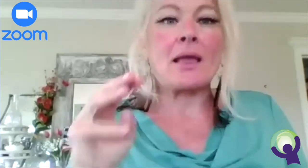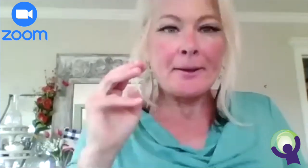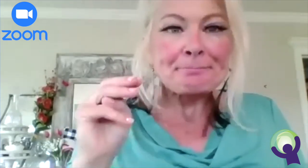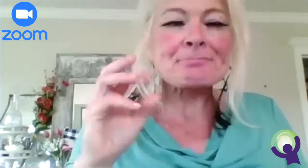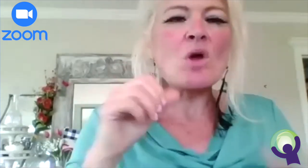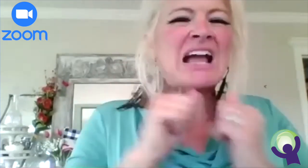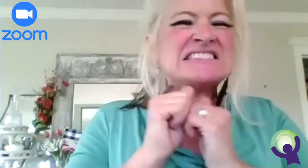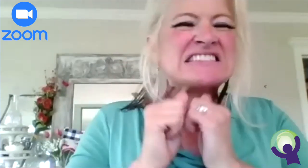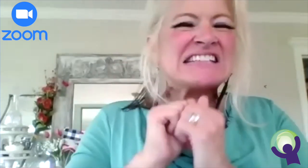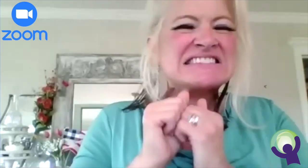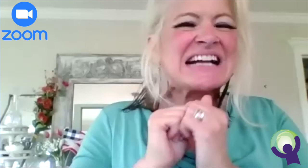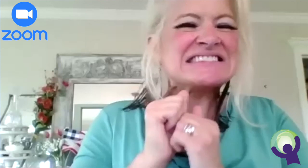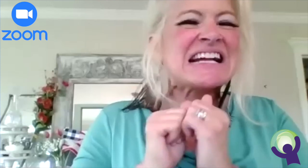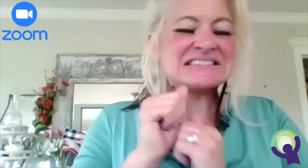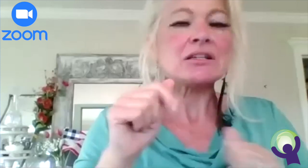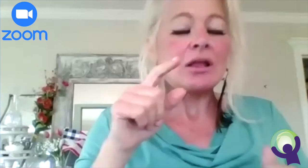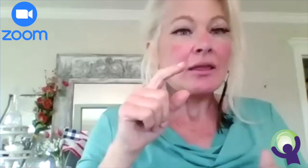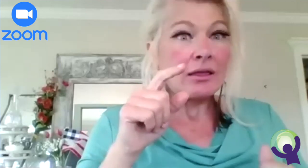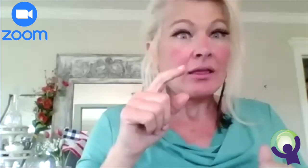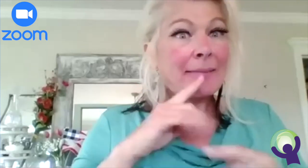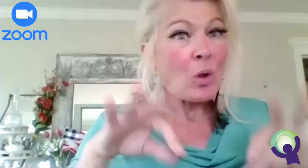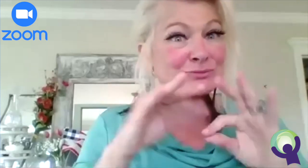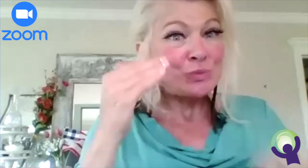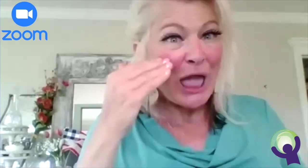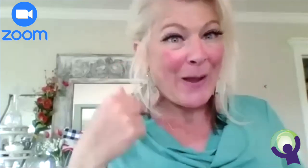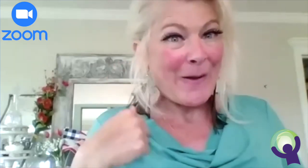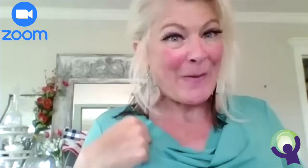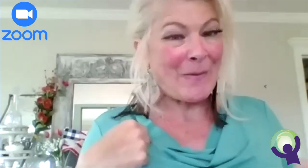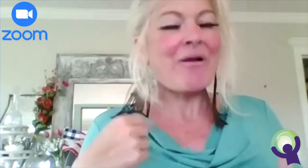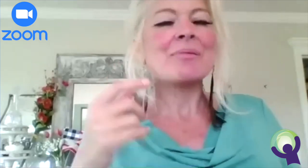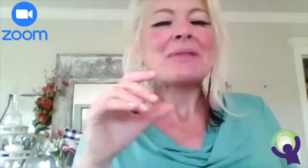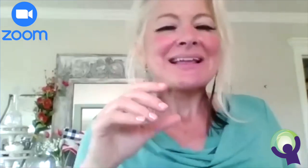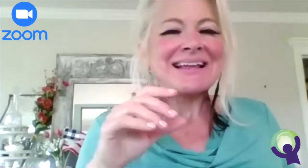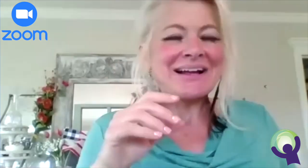the professionals cued into those little nuances, even grinding their teeth, those